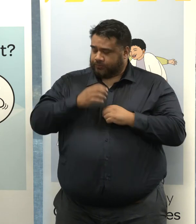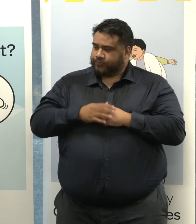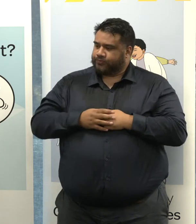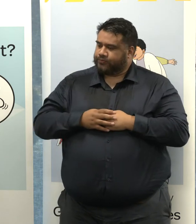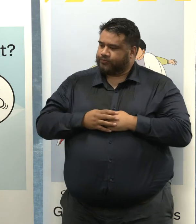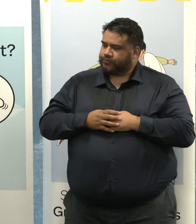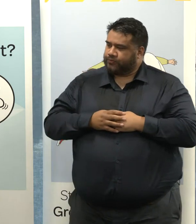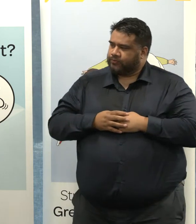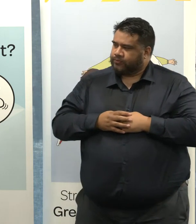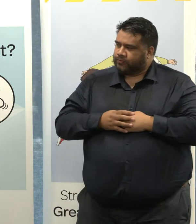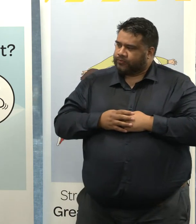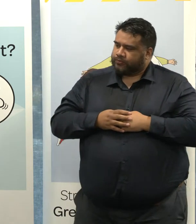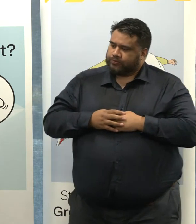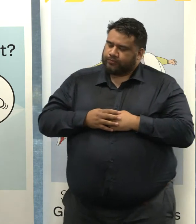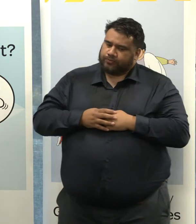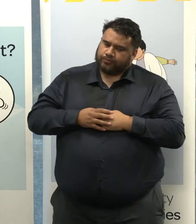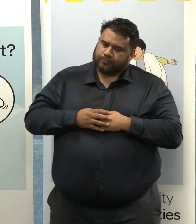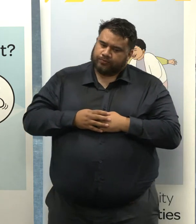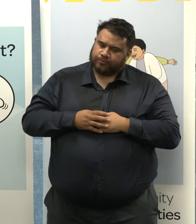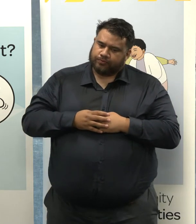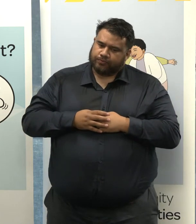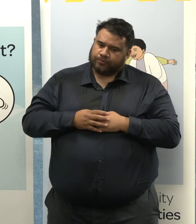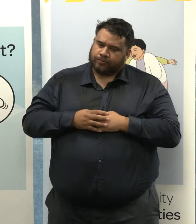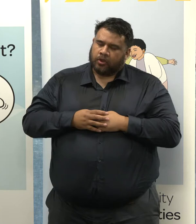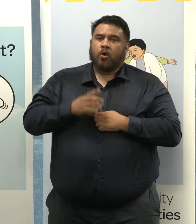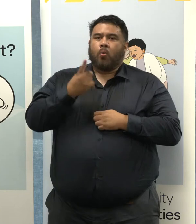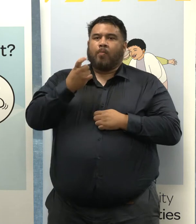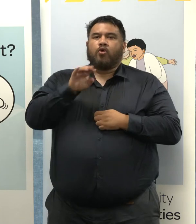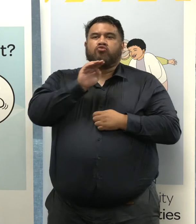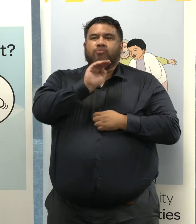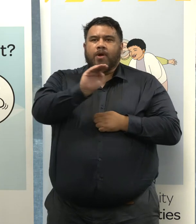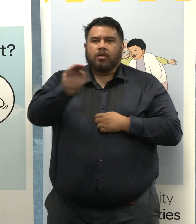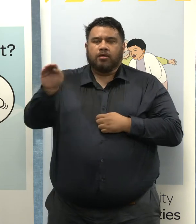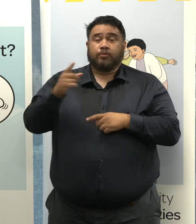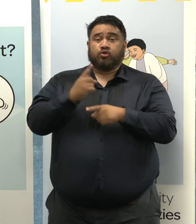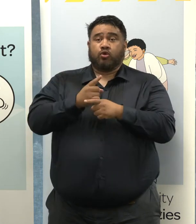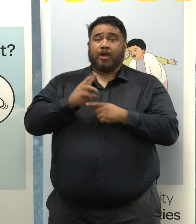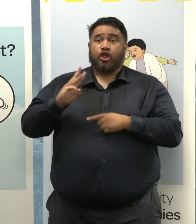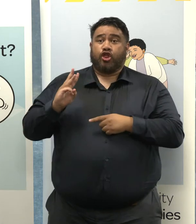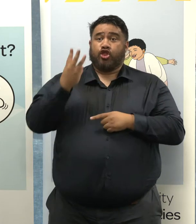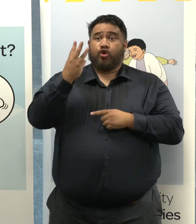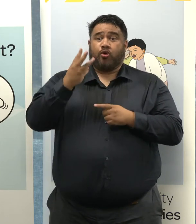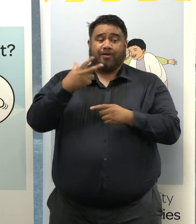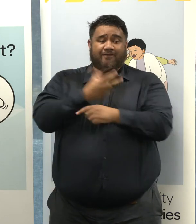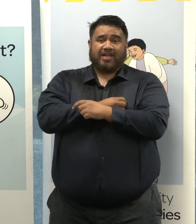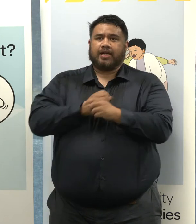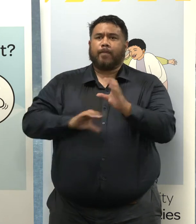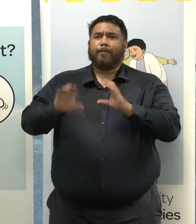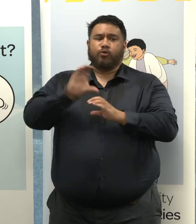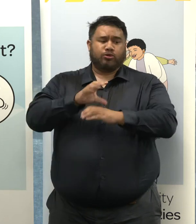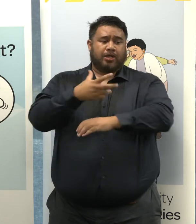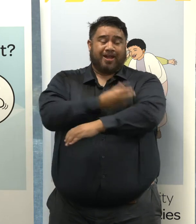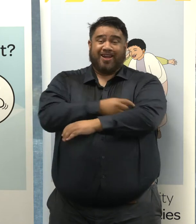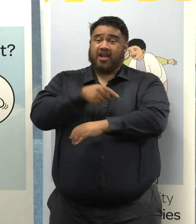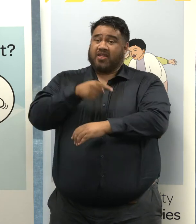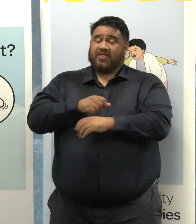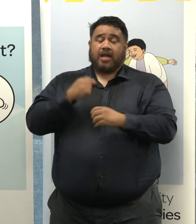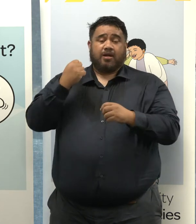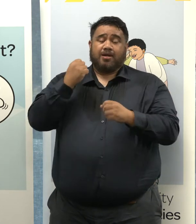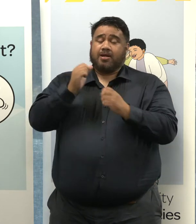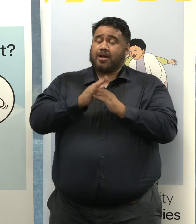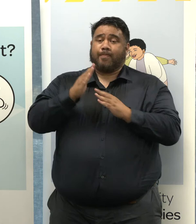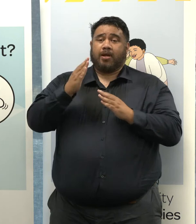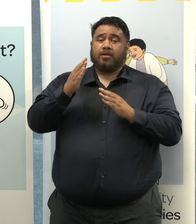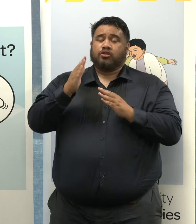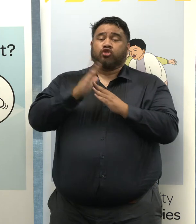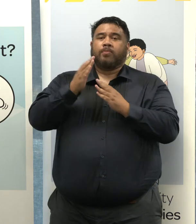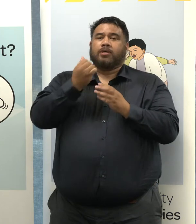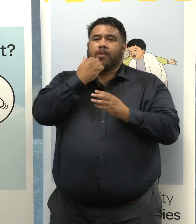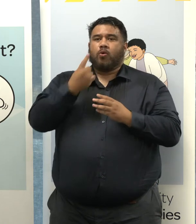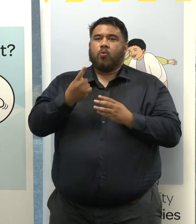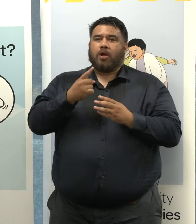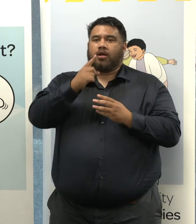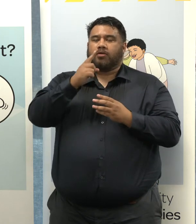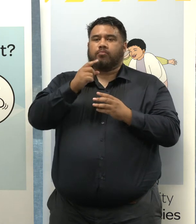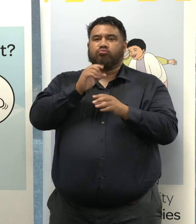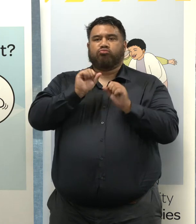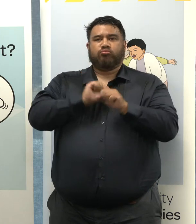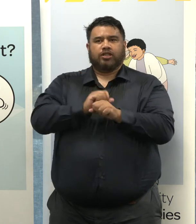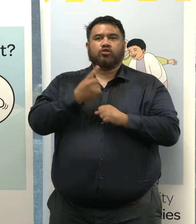kind to the staff.